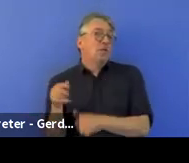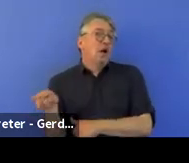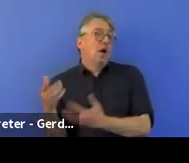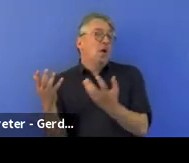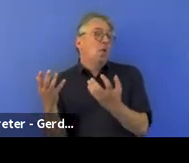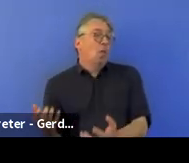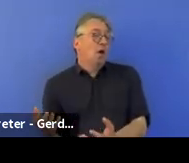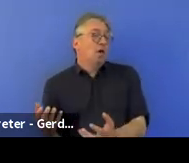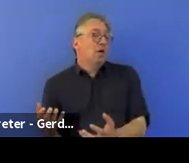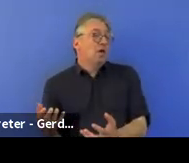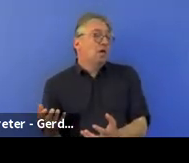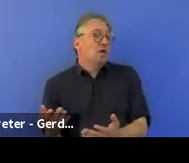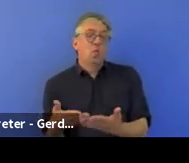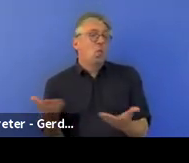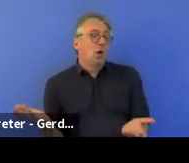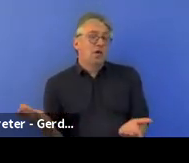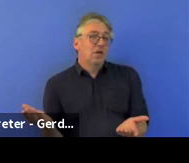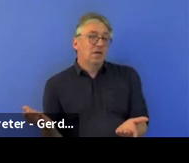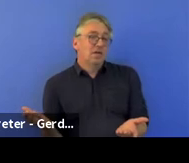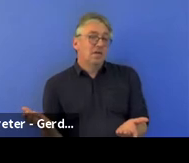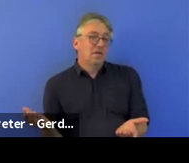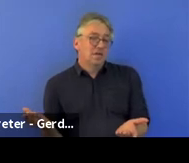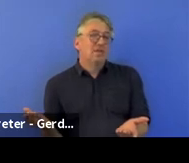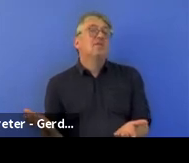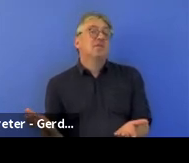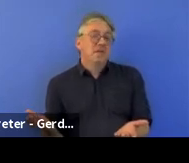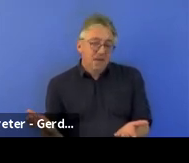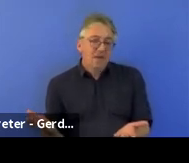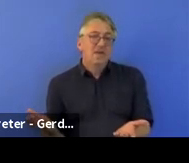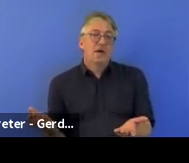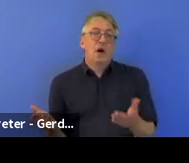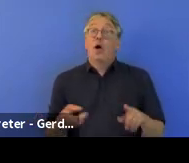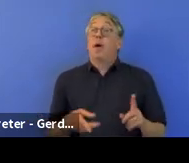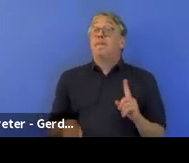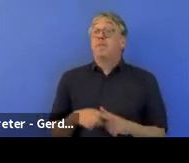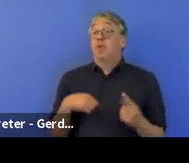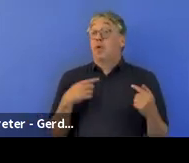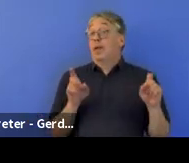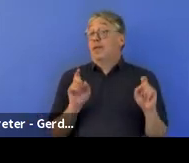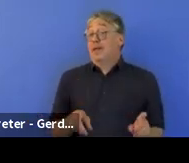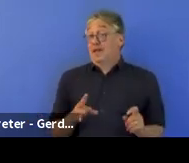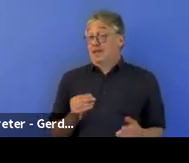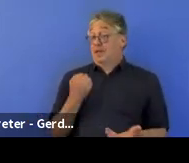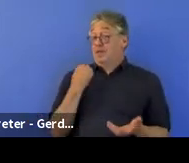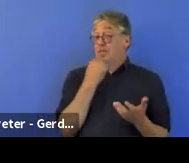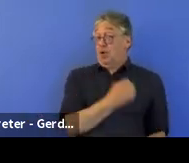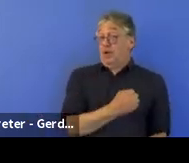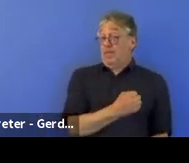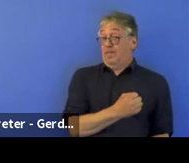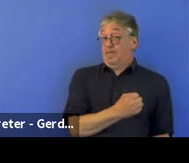meaningful partnership and truly listening to their voices. And very importantly, in funding. This year in the